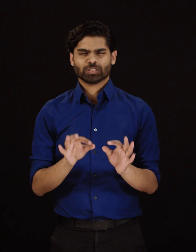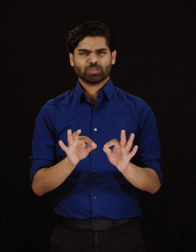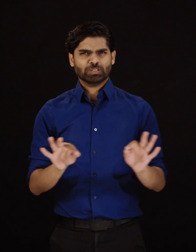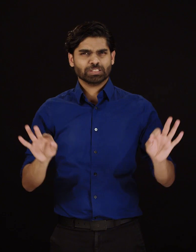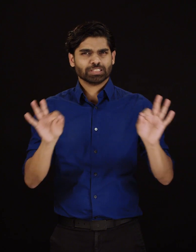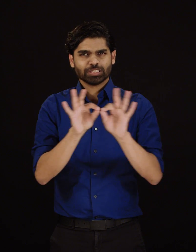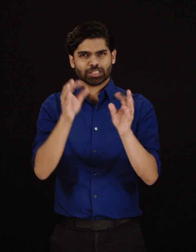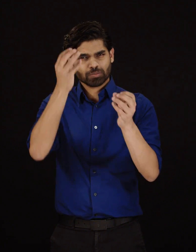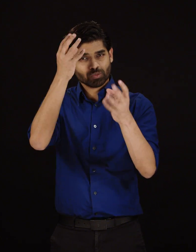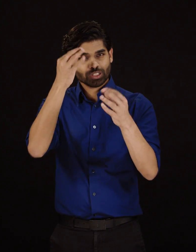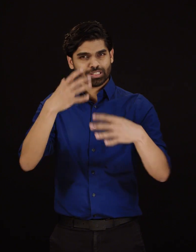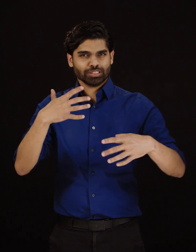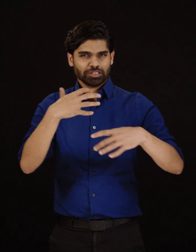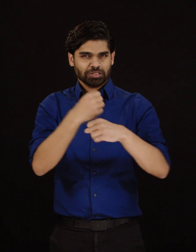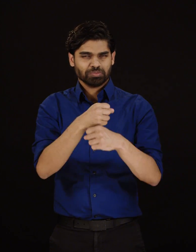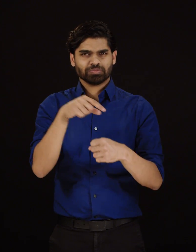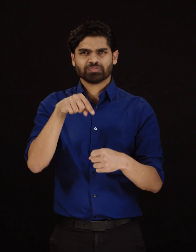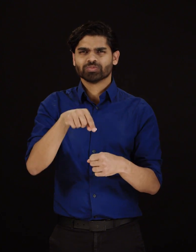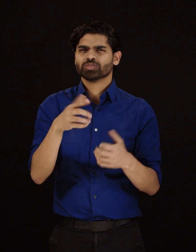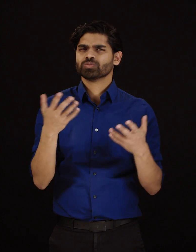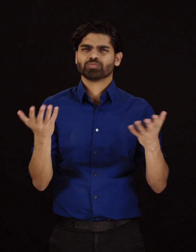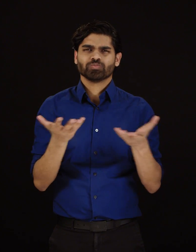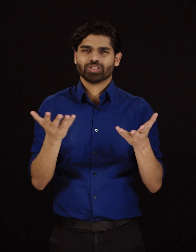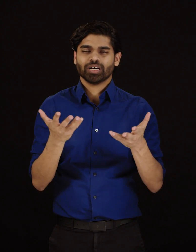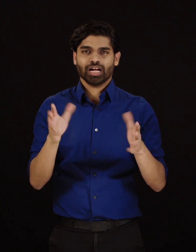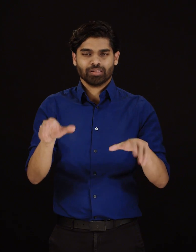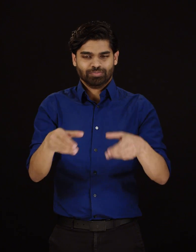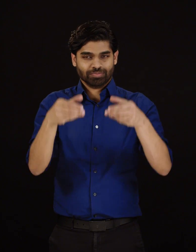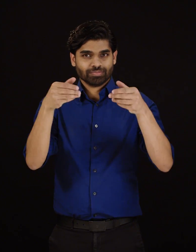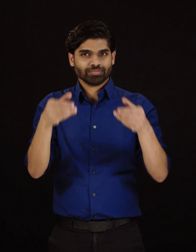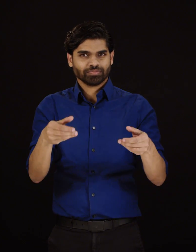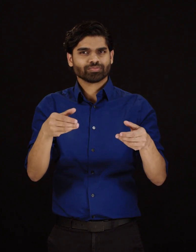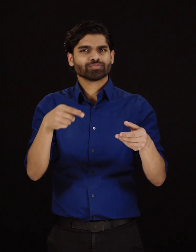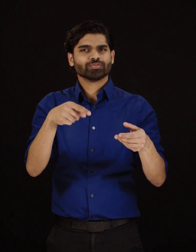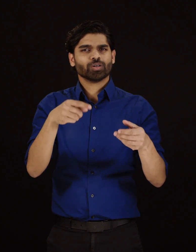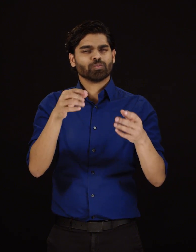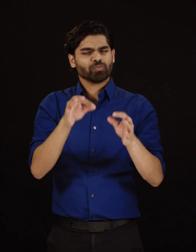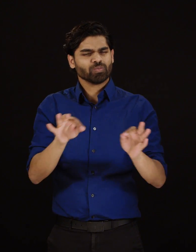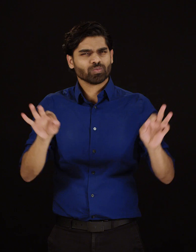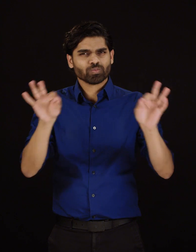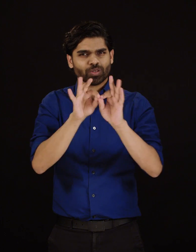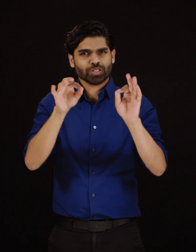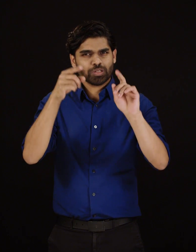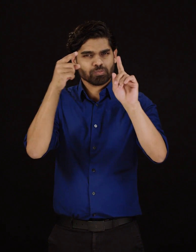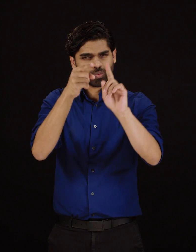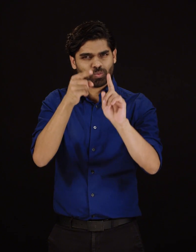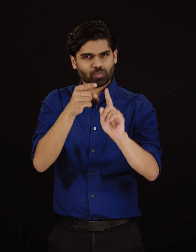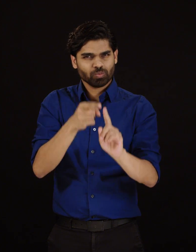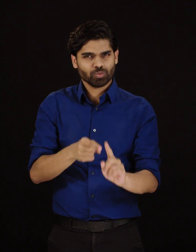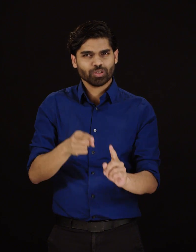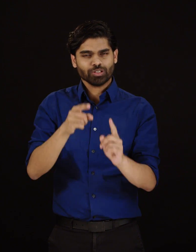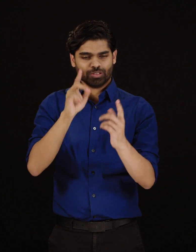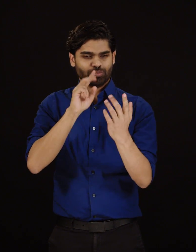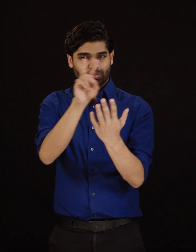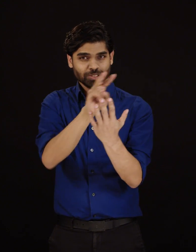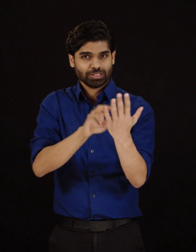A Critical Information Summary is a document that summarizes key elements of the contract for the customer. A wireless